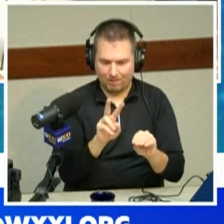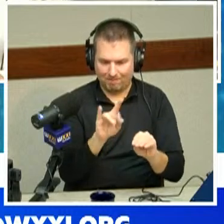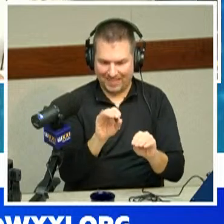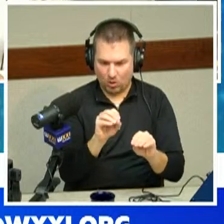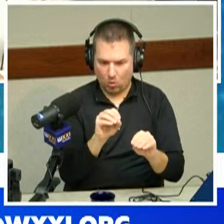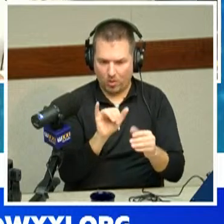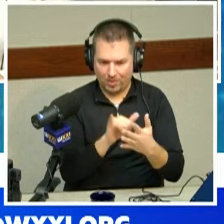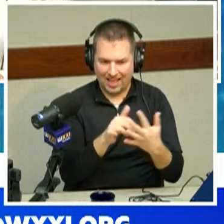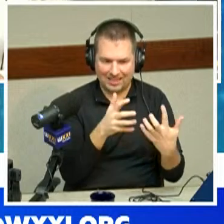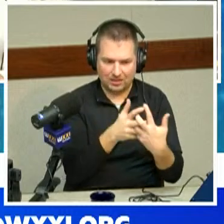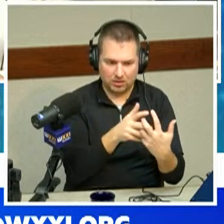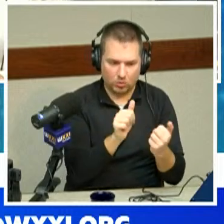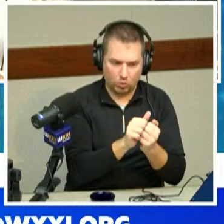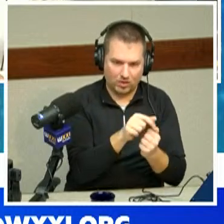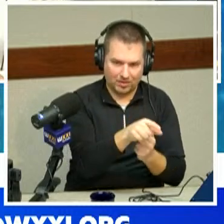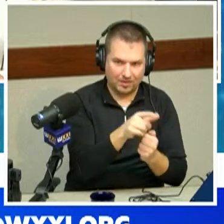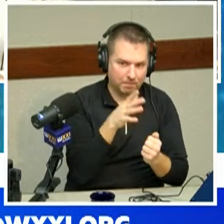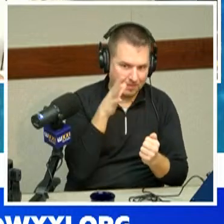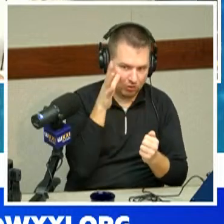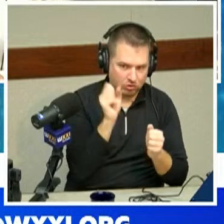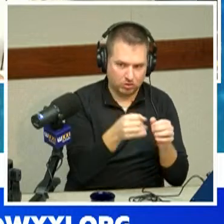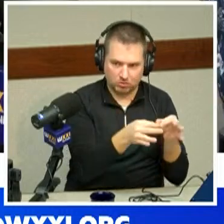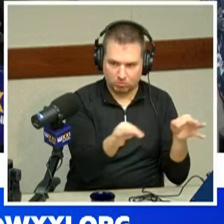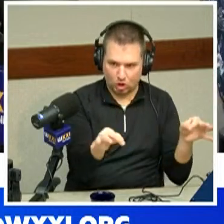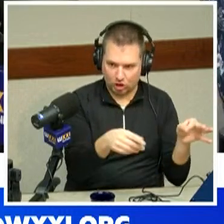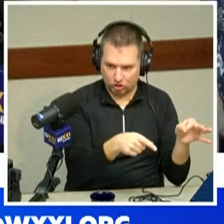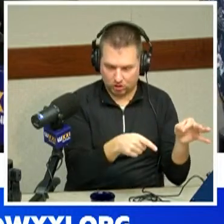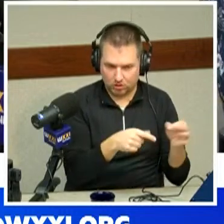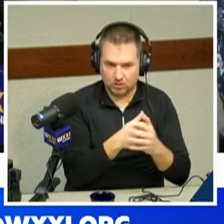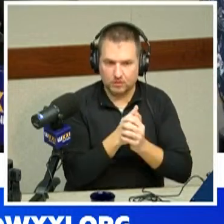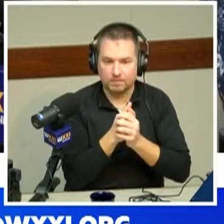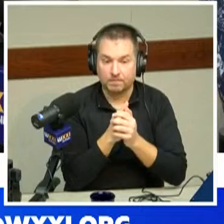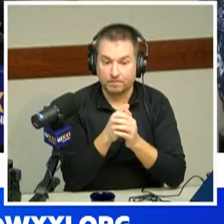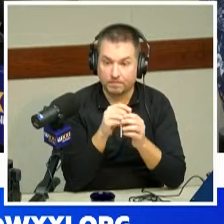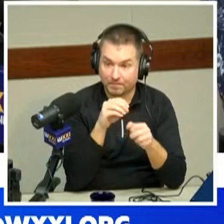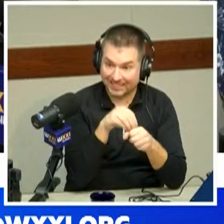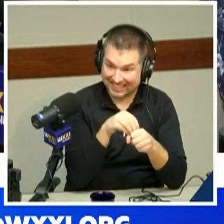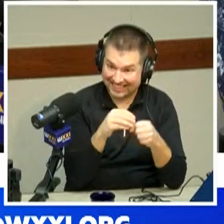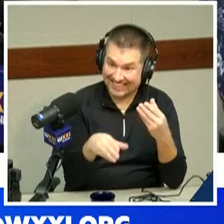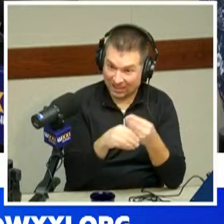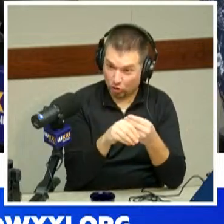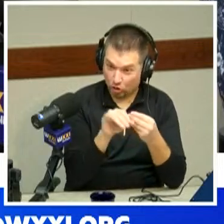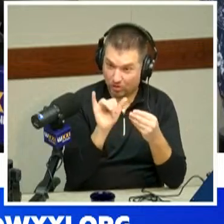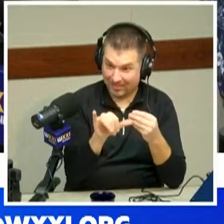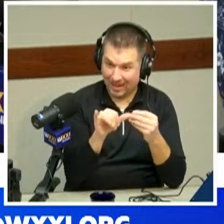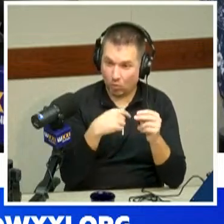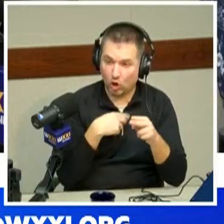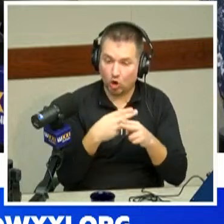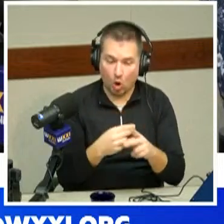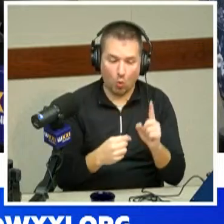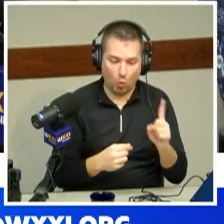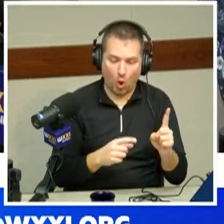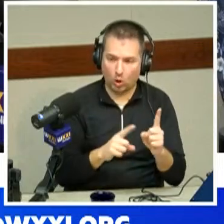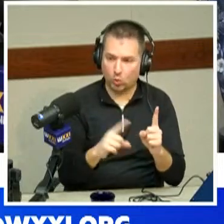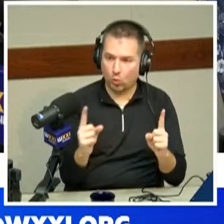expression uh at the same time we also have so in addition to this one to one um mapping we also